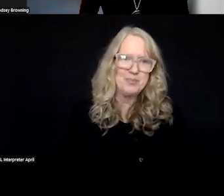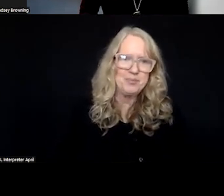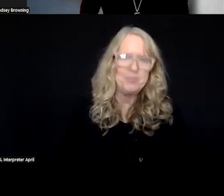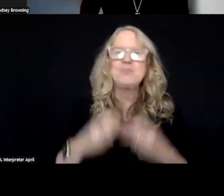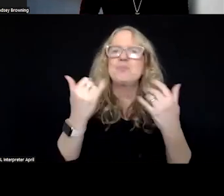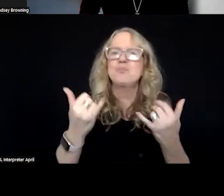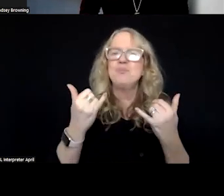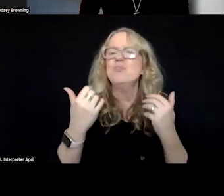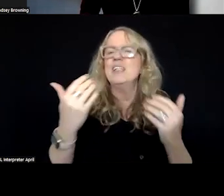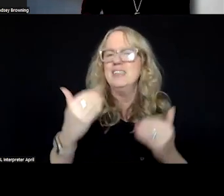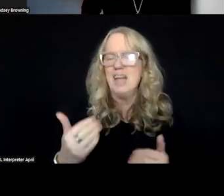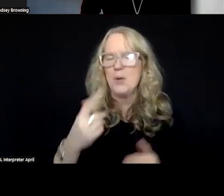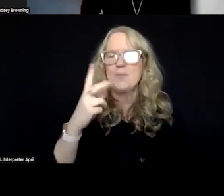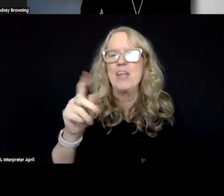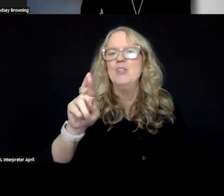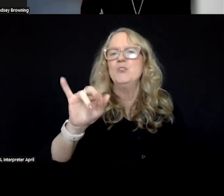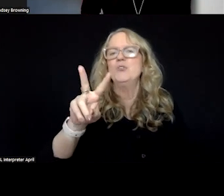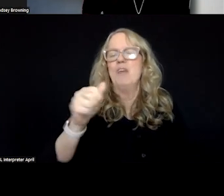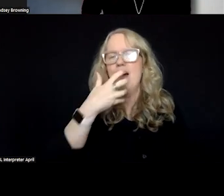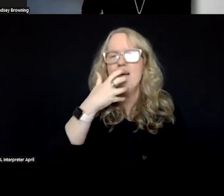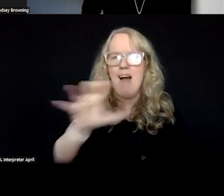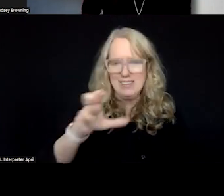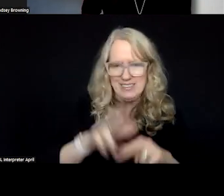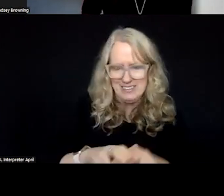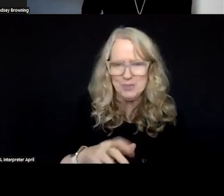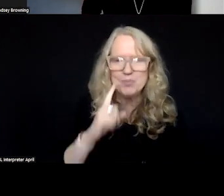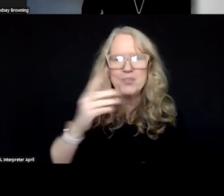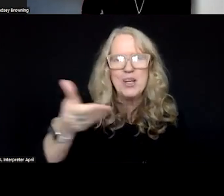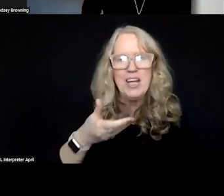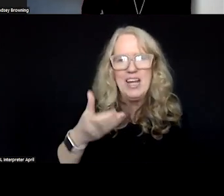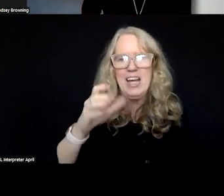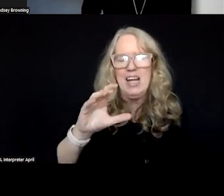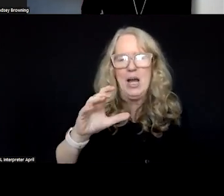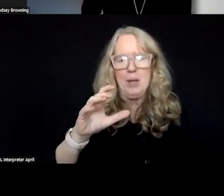TO GO TO THE TRIVIA HOT SEAT. I AM GOING TO INVITE CHRIS SANTARSIERO